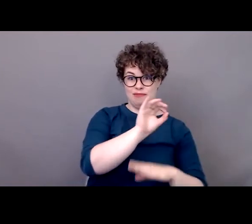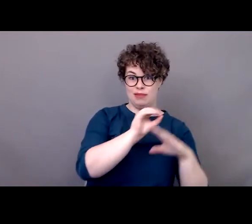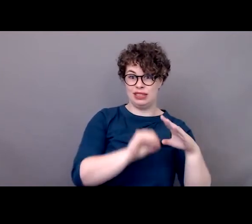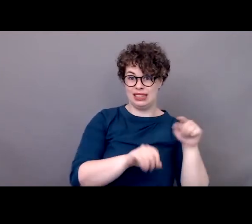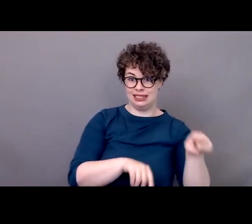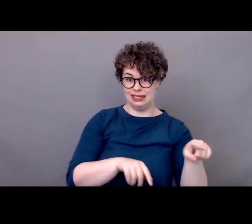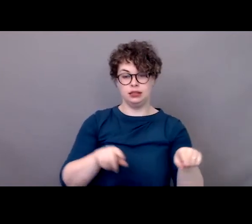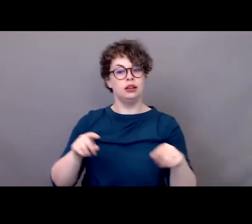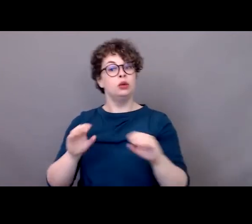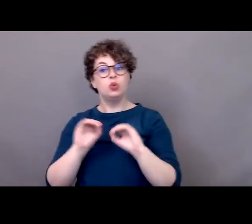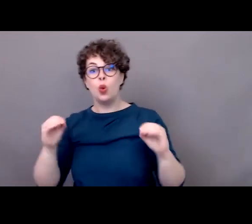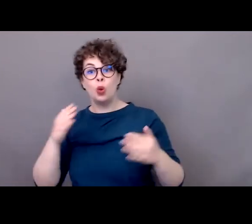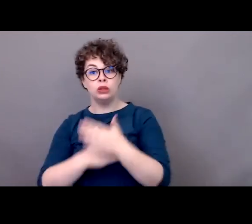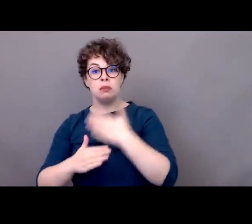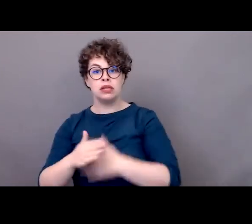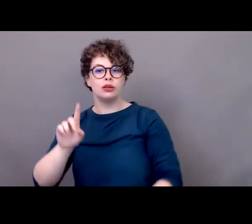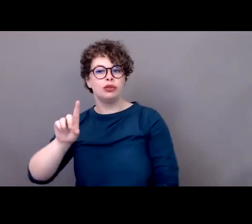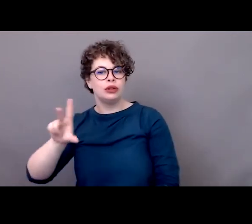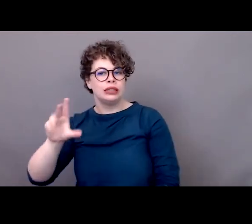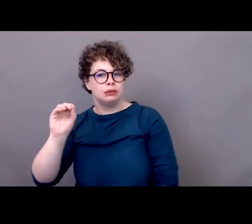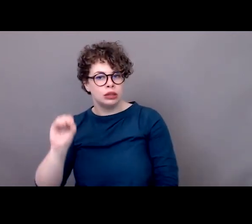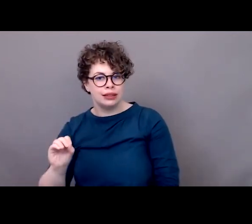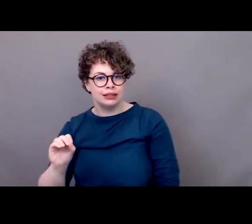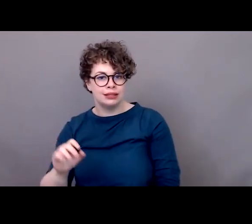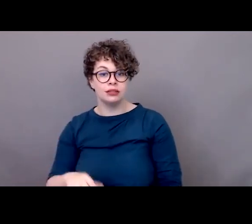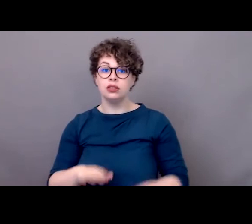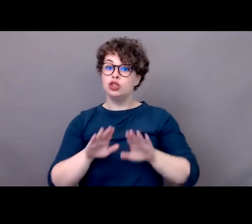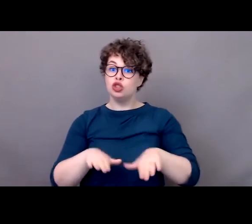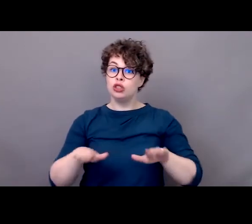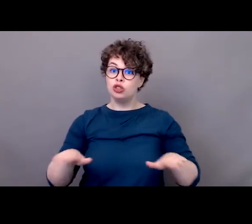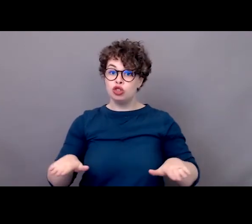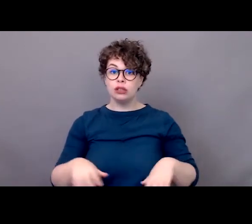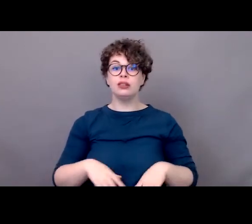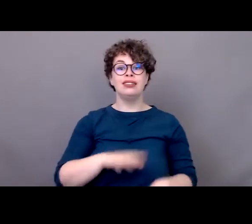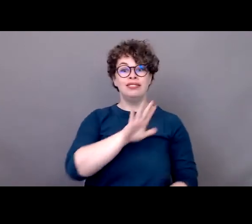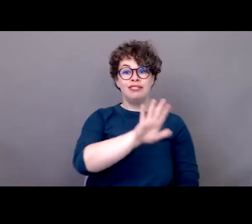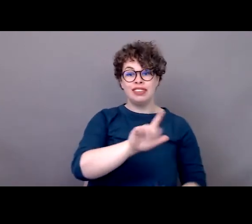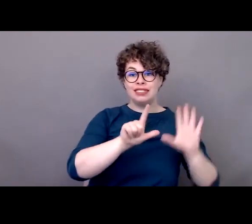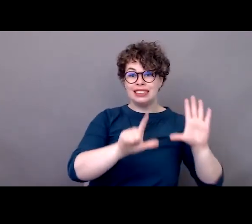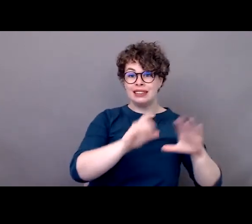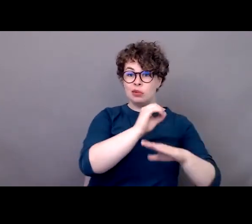health. Of children only 57% of children with disabilities were enrolled in school.